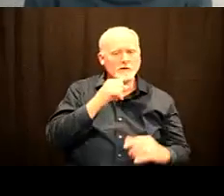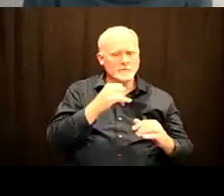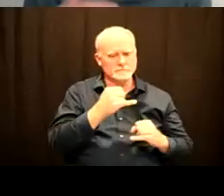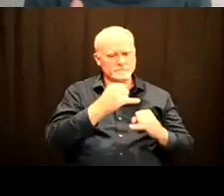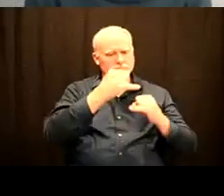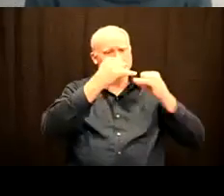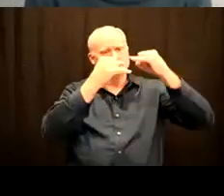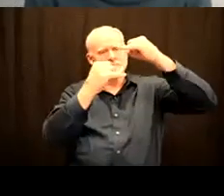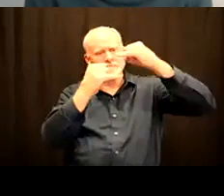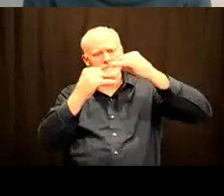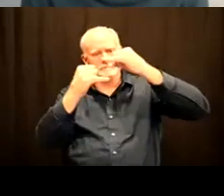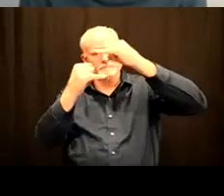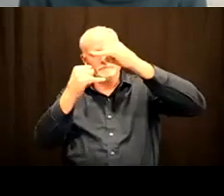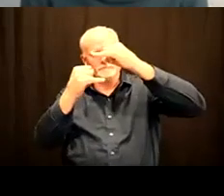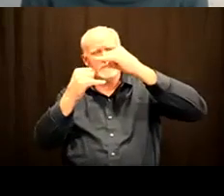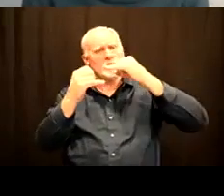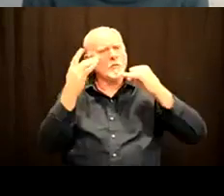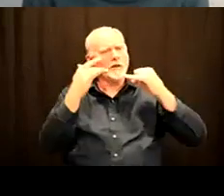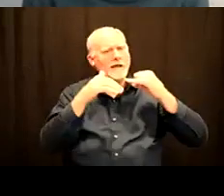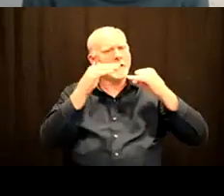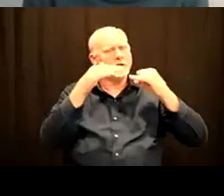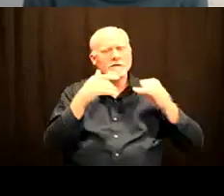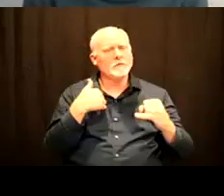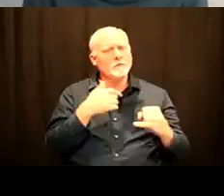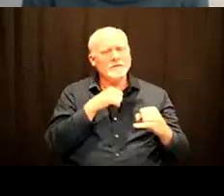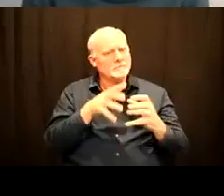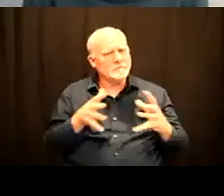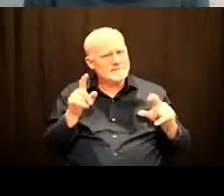the orange line is above the black line because we weren't doing as much testing and when we weren't